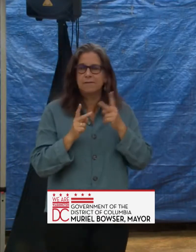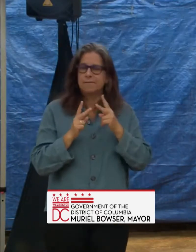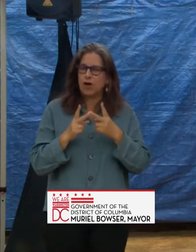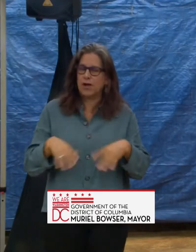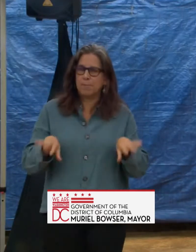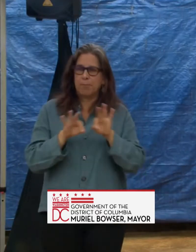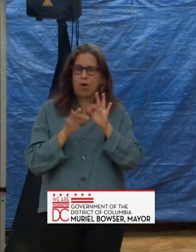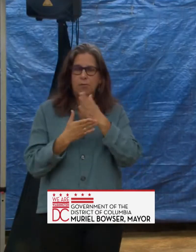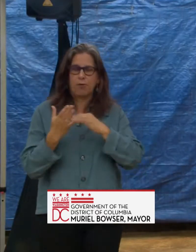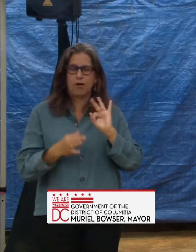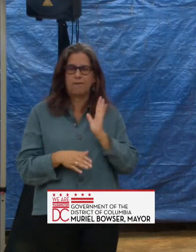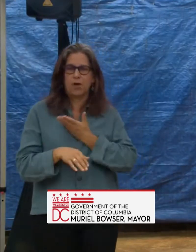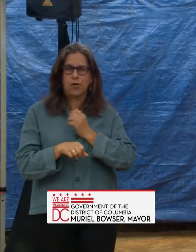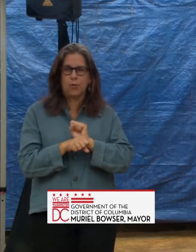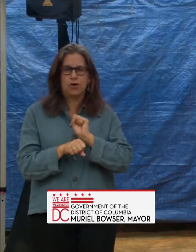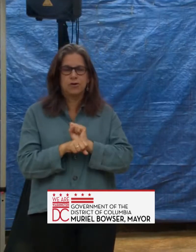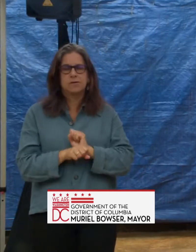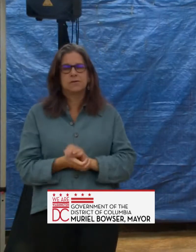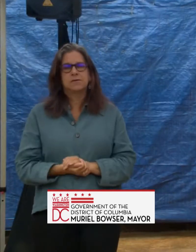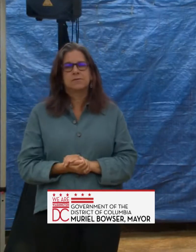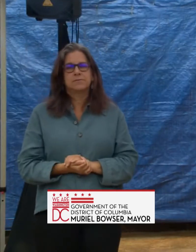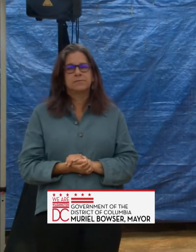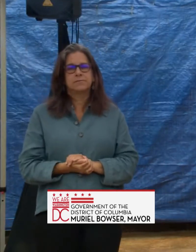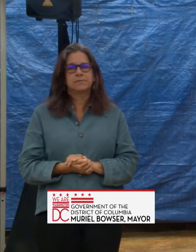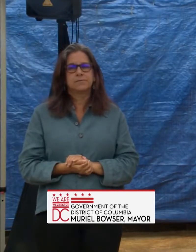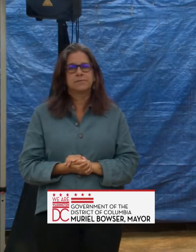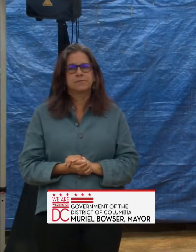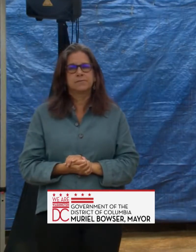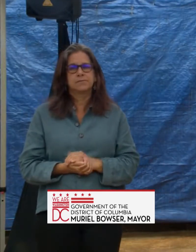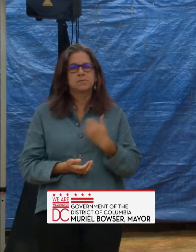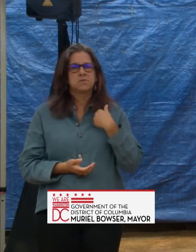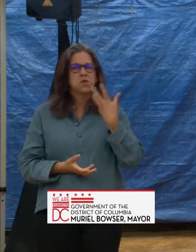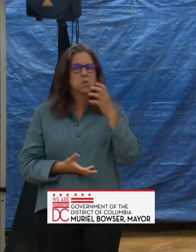LET ME JUST GIVE YOU A FEW DETAILS OF WHAT WE HAVE BEEN